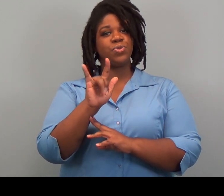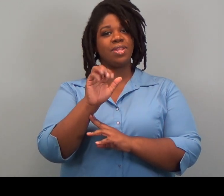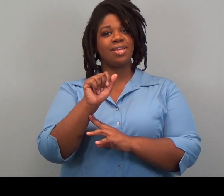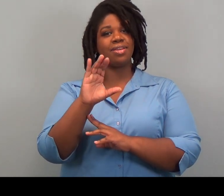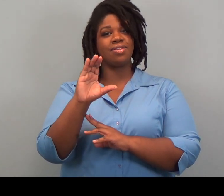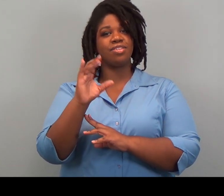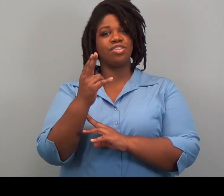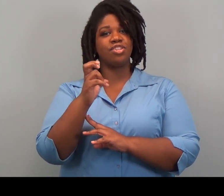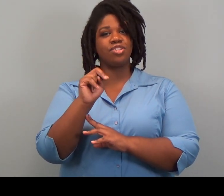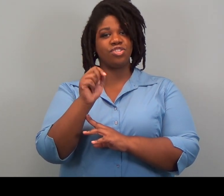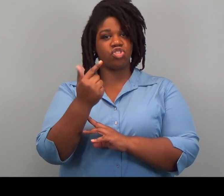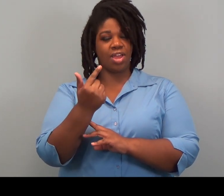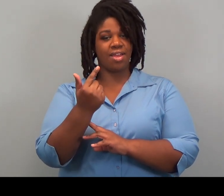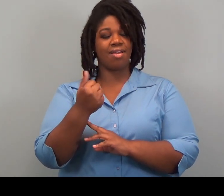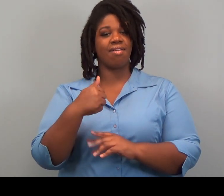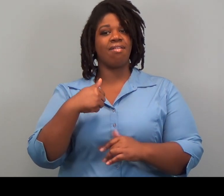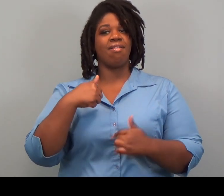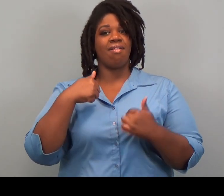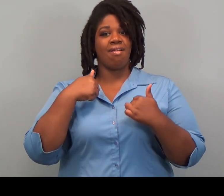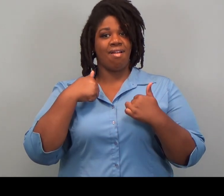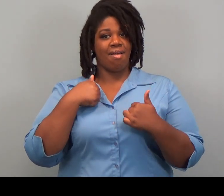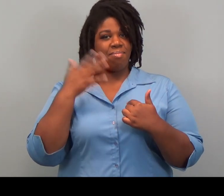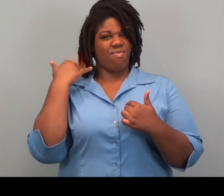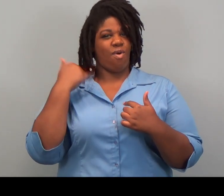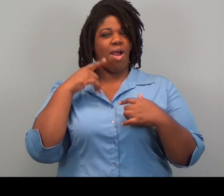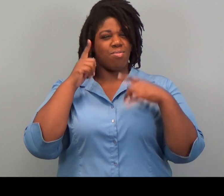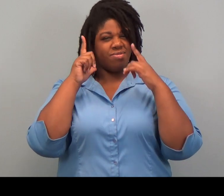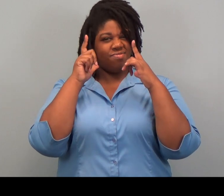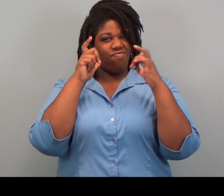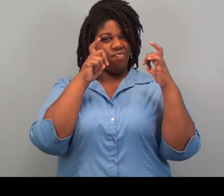and I was a photojournalist for about 16 years